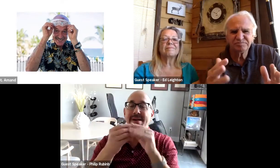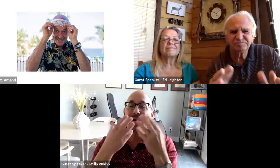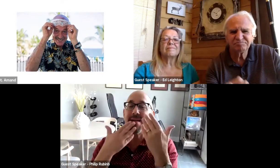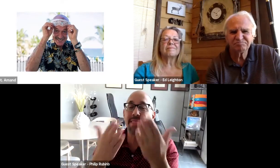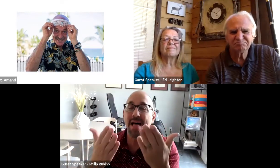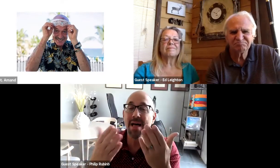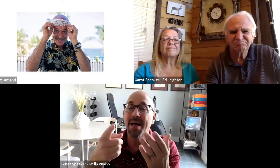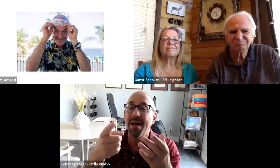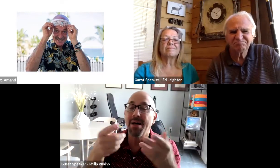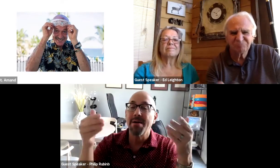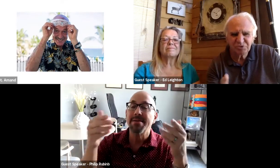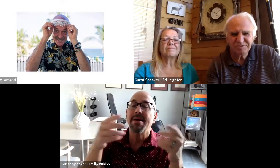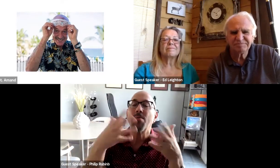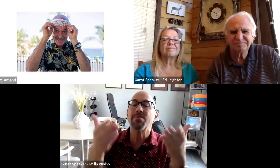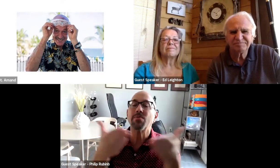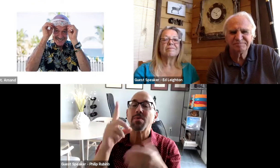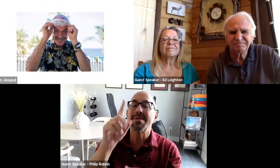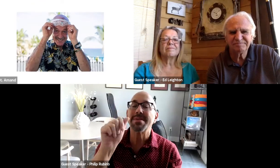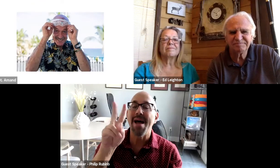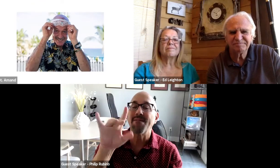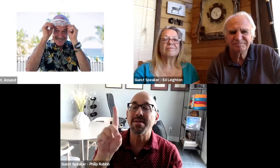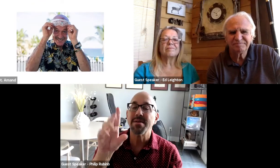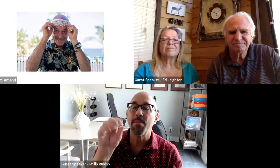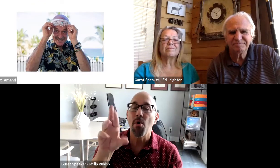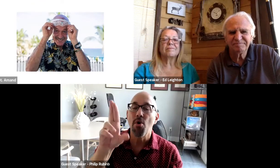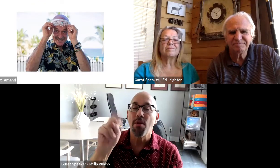Philip: Hi. Wow. Those were interesting stories about Guy,